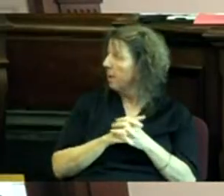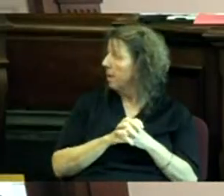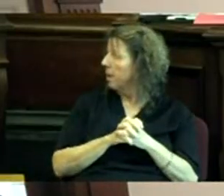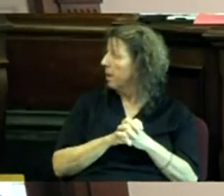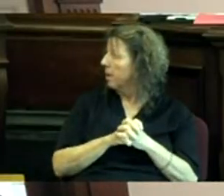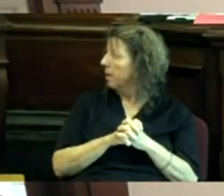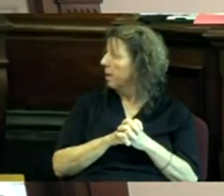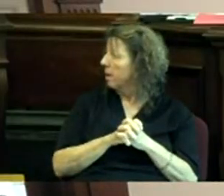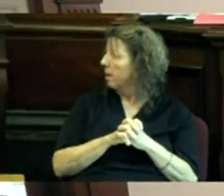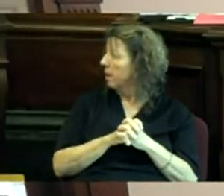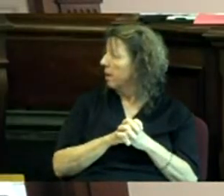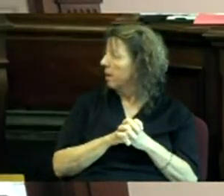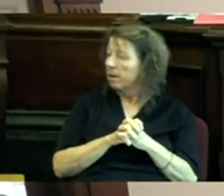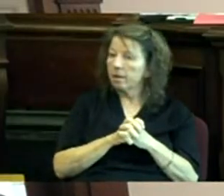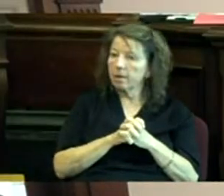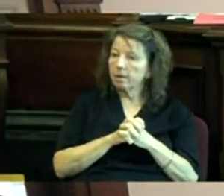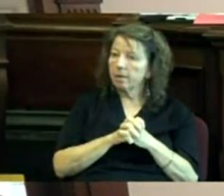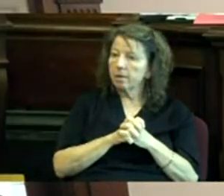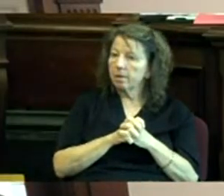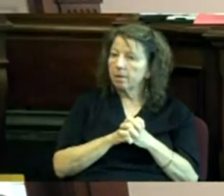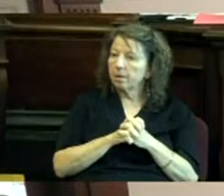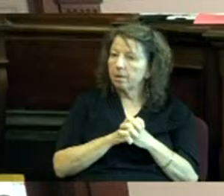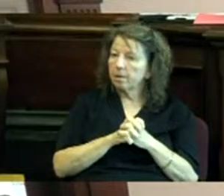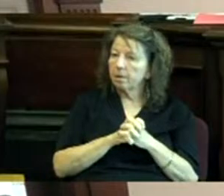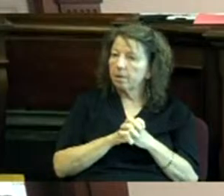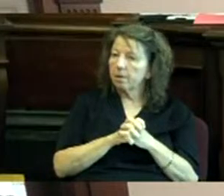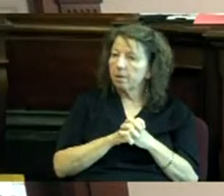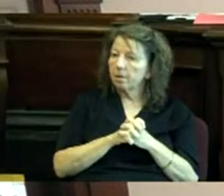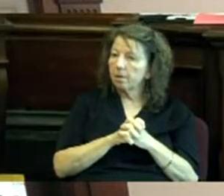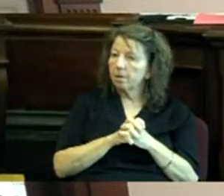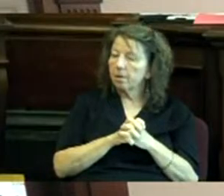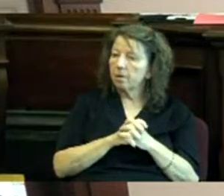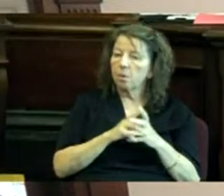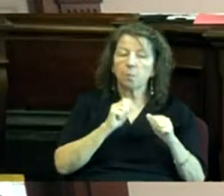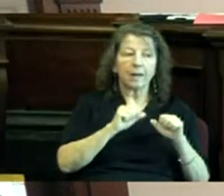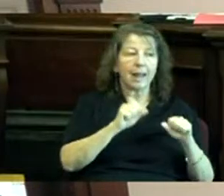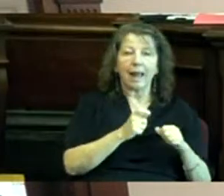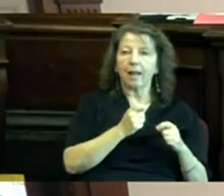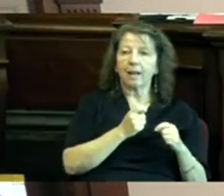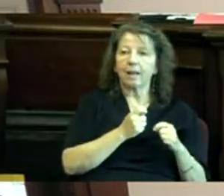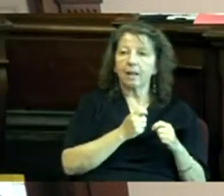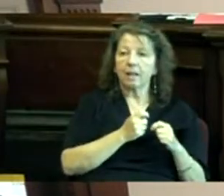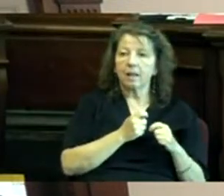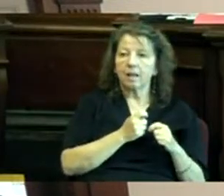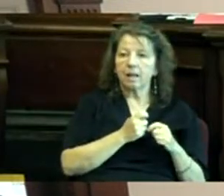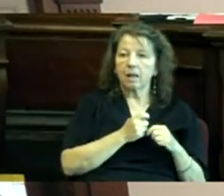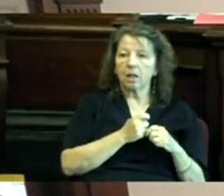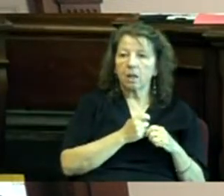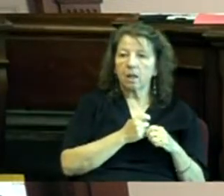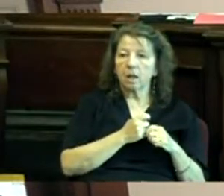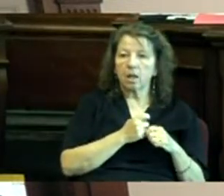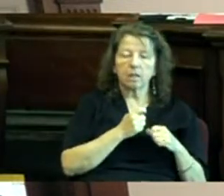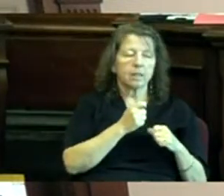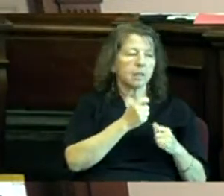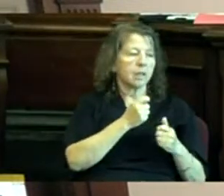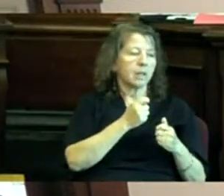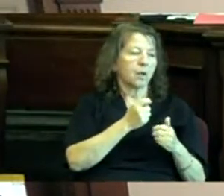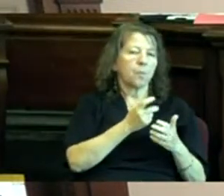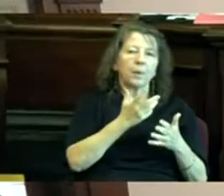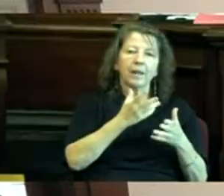is the hope is that at the bare minimum, we will eliminate